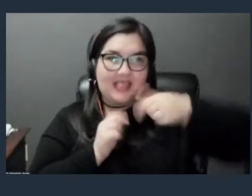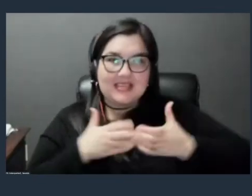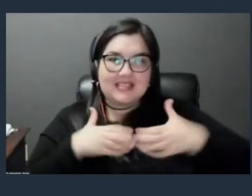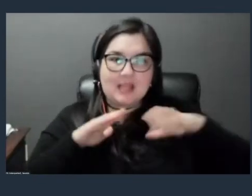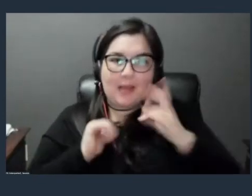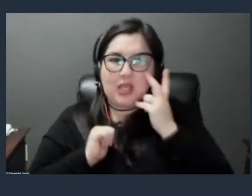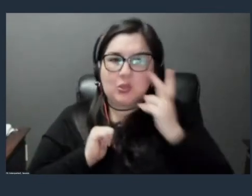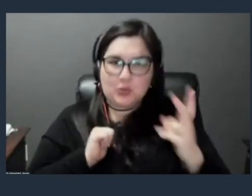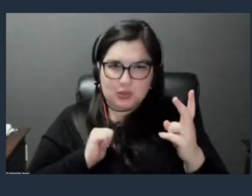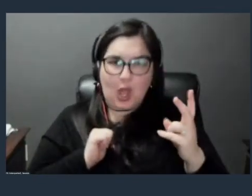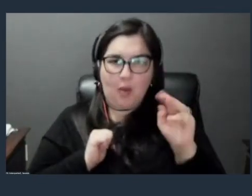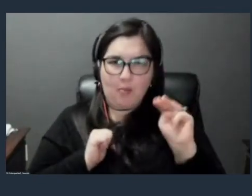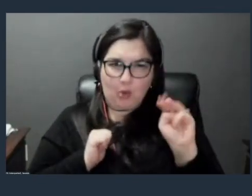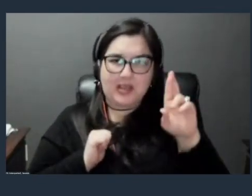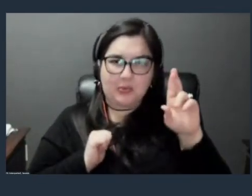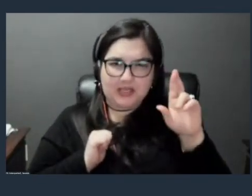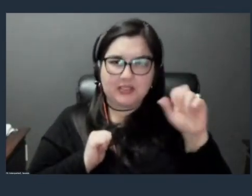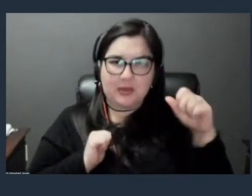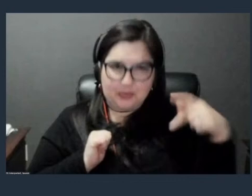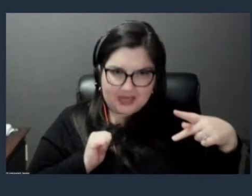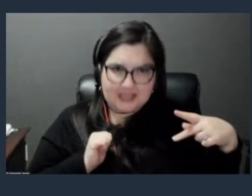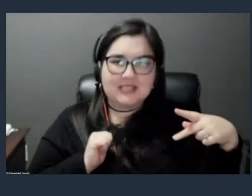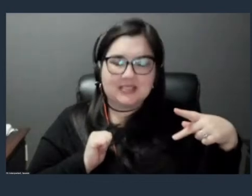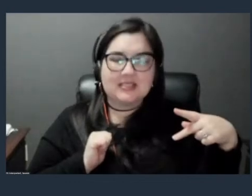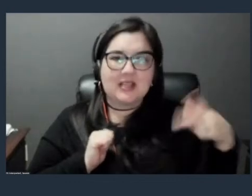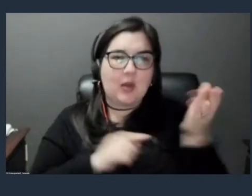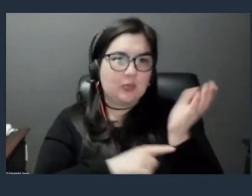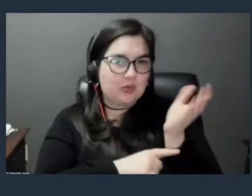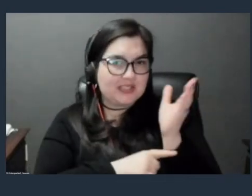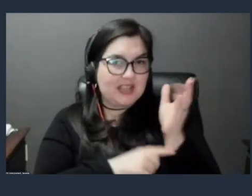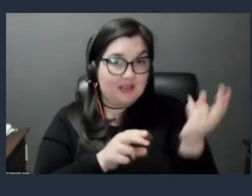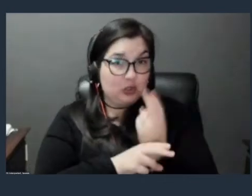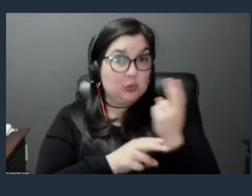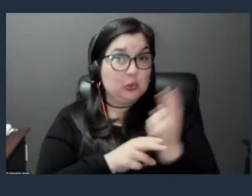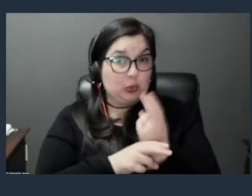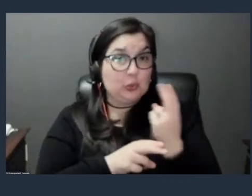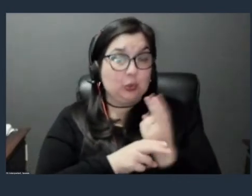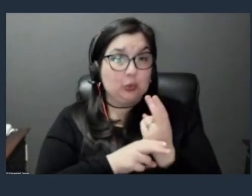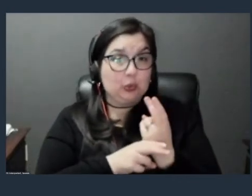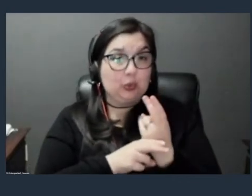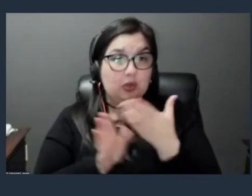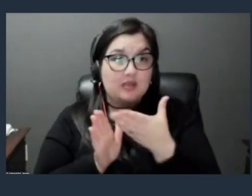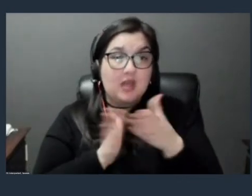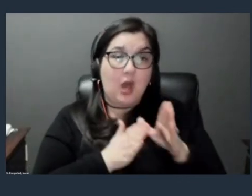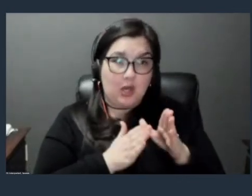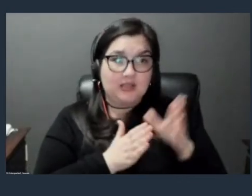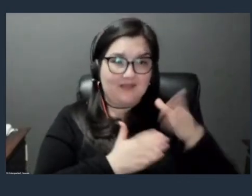you saw that they kind of made use of this alternative endpoint as sort of an abstraction point